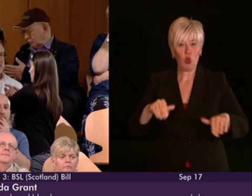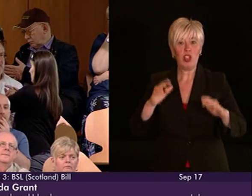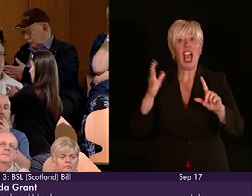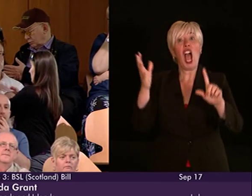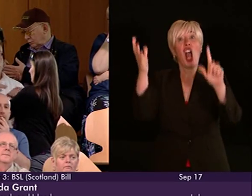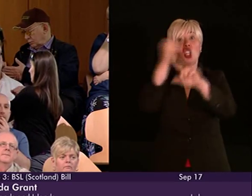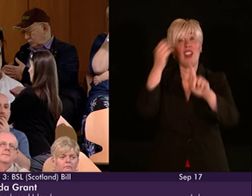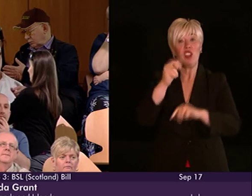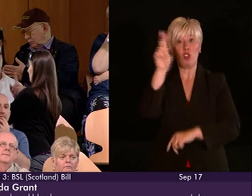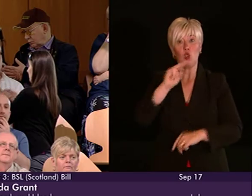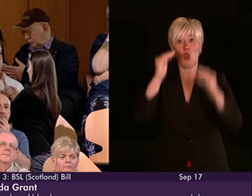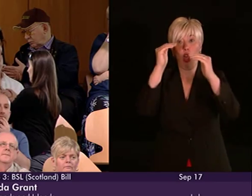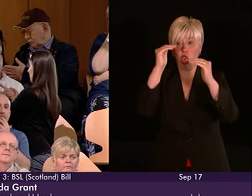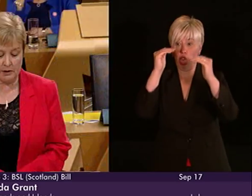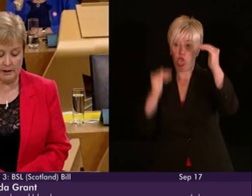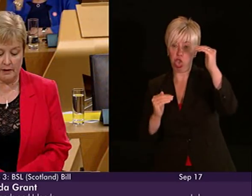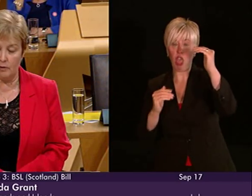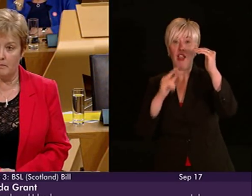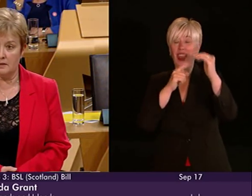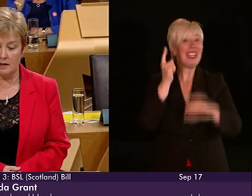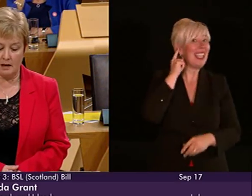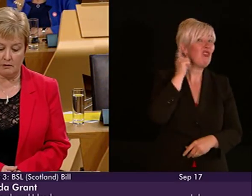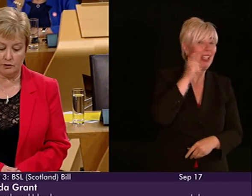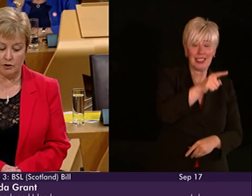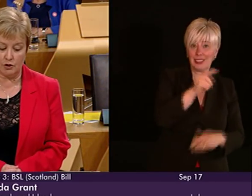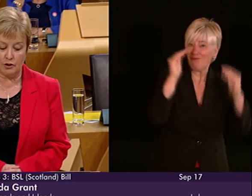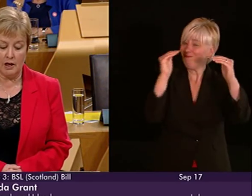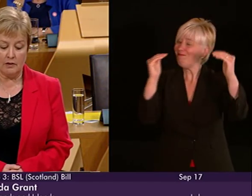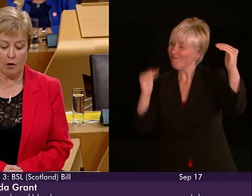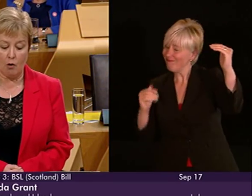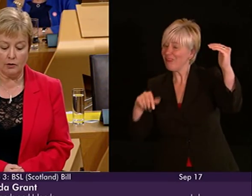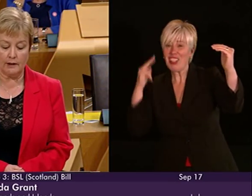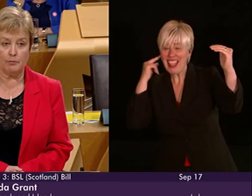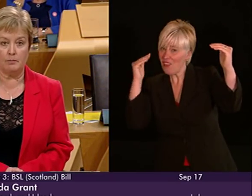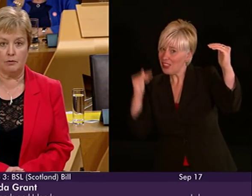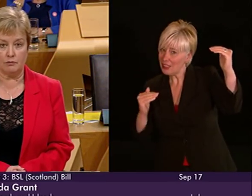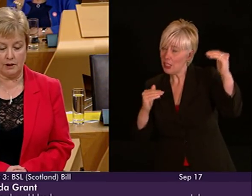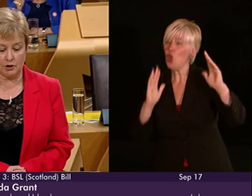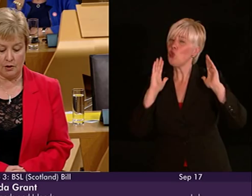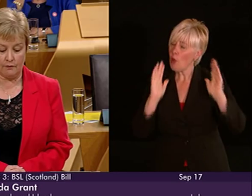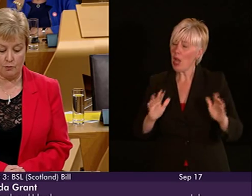children. We must tackle that built-in inequality to ensure that all young people reach their